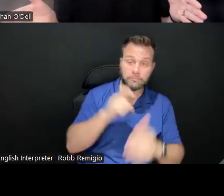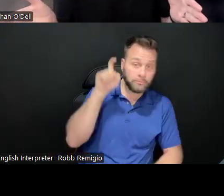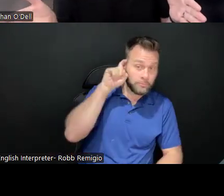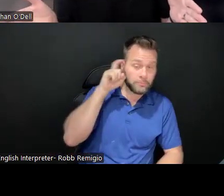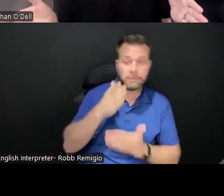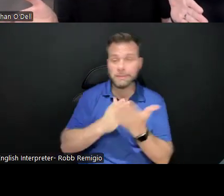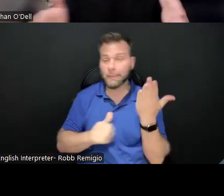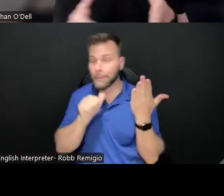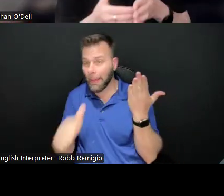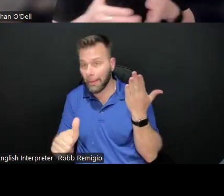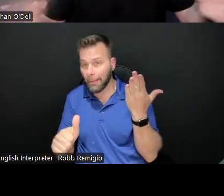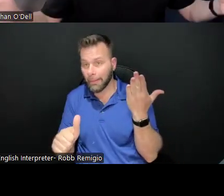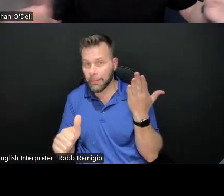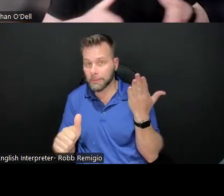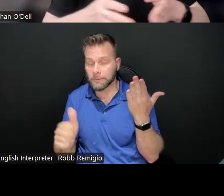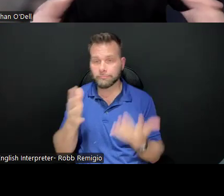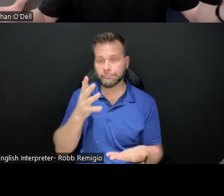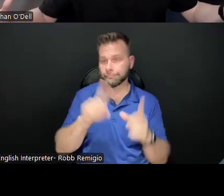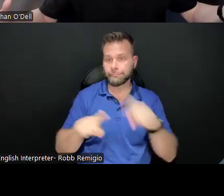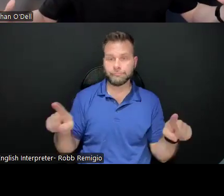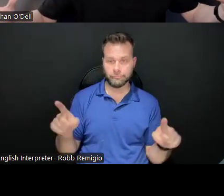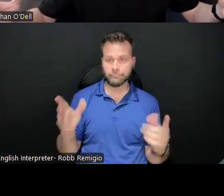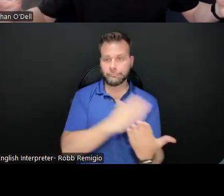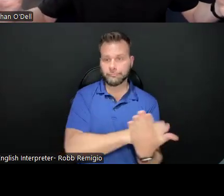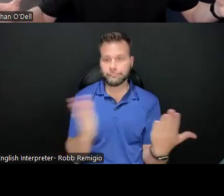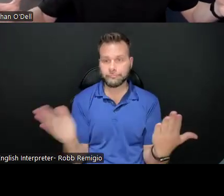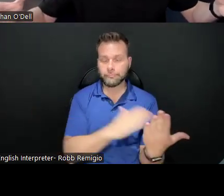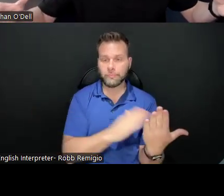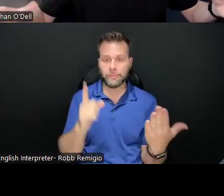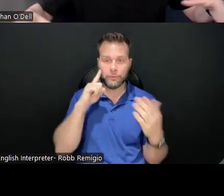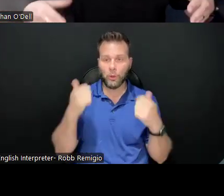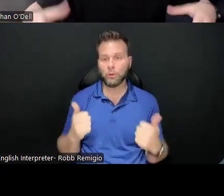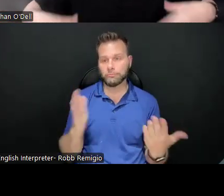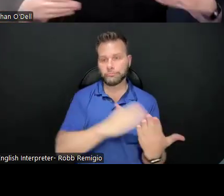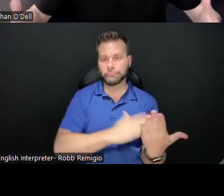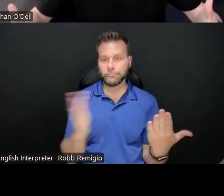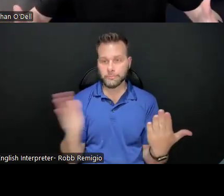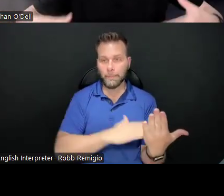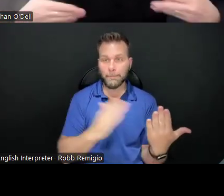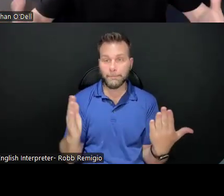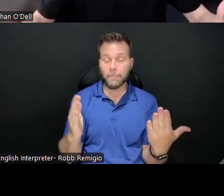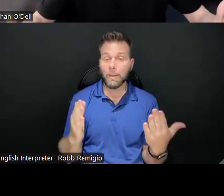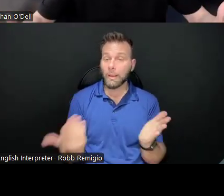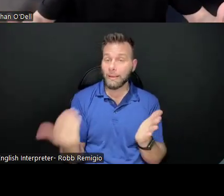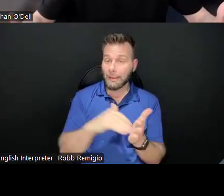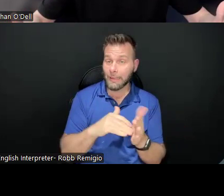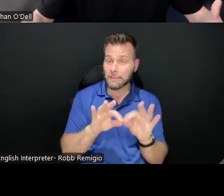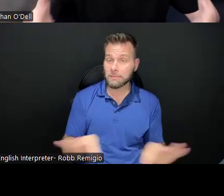Some people may not require a Other people may not function There's a vast continuum of Again, it is really important